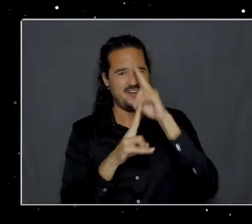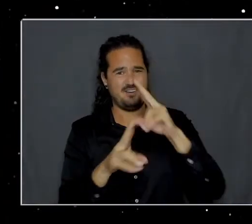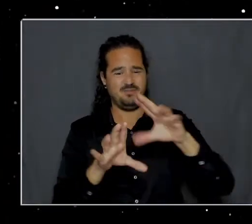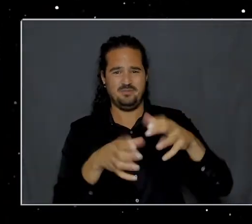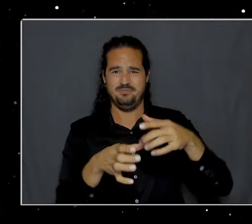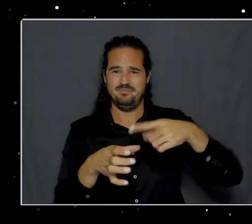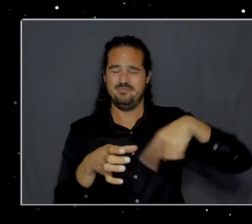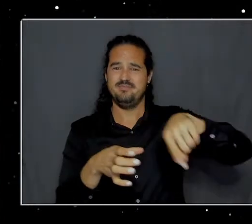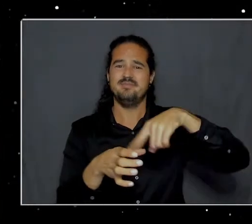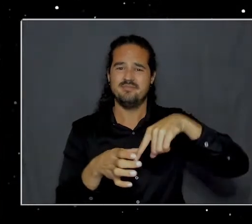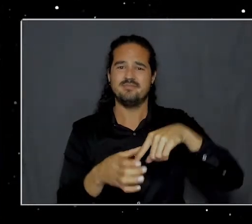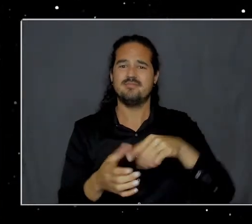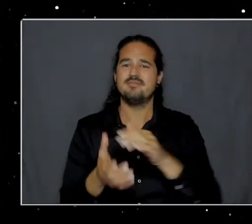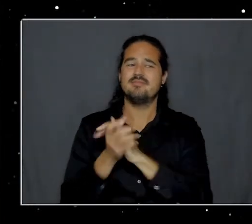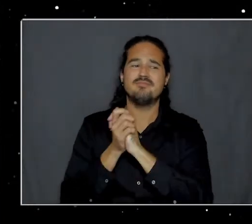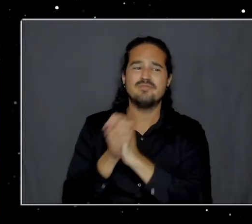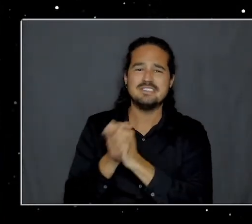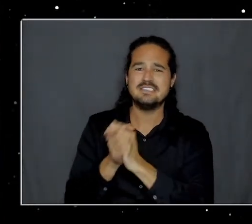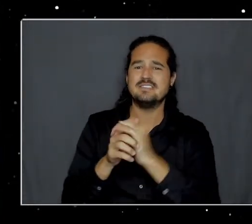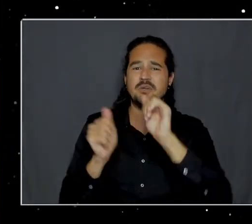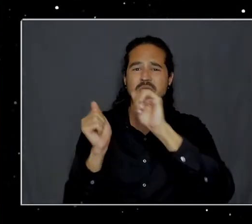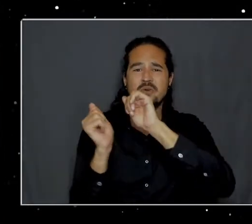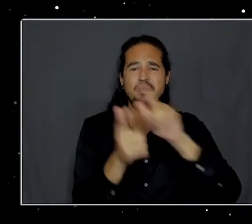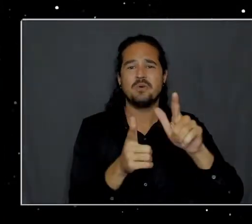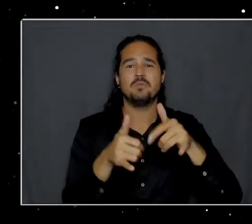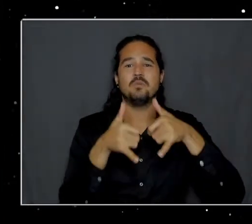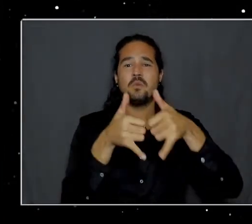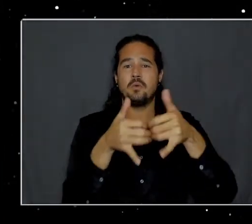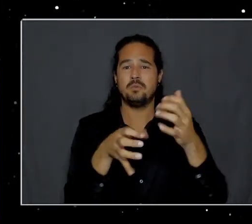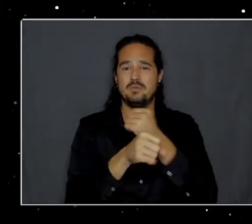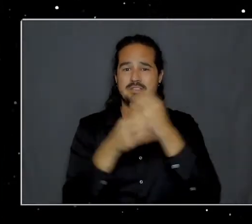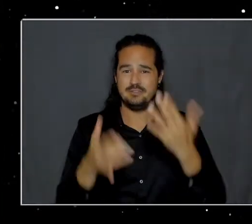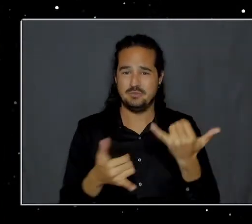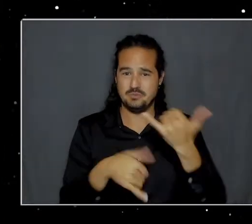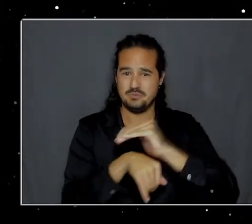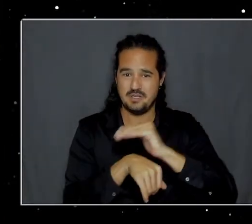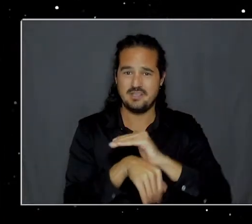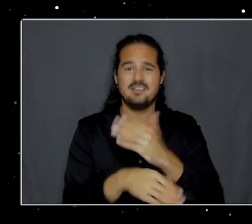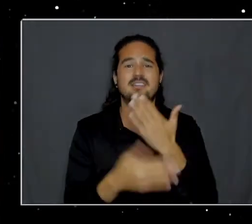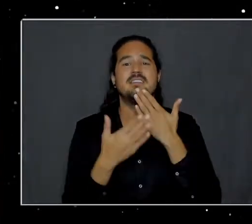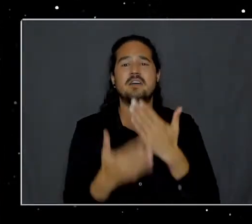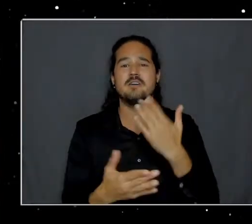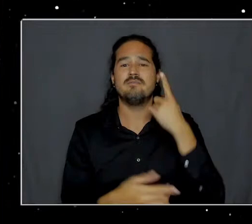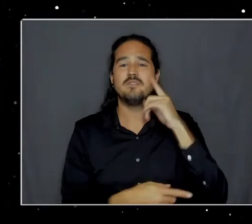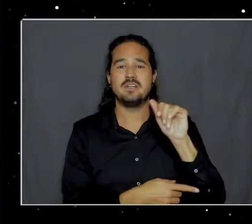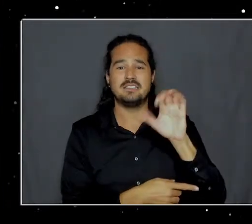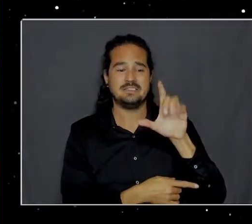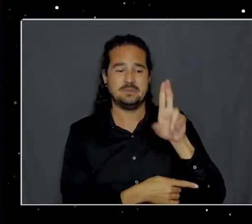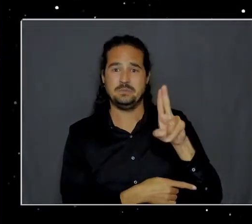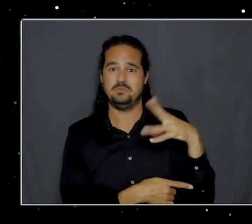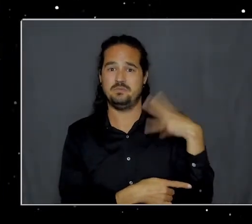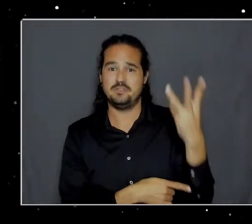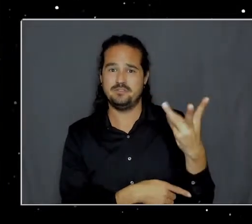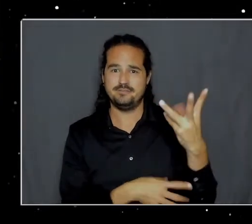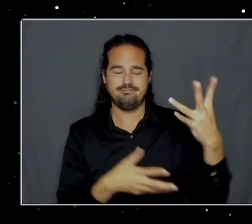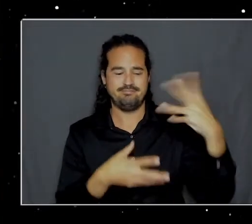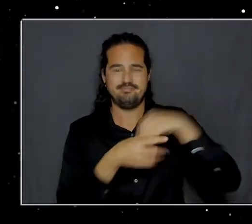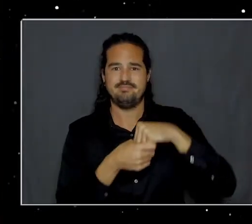YEAH. AND CONGRATULATIONS TO ALL THE AWARD WINNERS TONIGHT. AND THANK YOU, EVERYONE. THANK YOU ACLU OF WASHINGTON FOR INCLUDING US IN THIS WONDERFUL